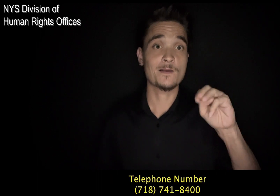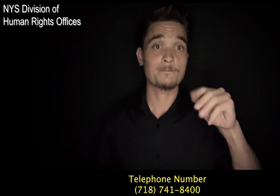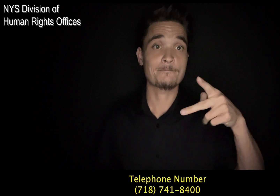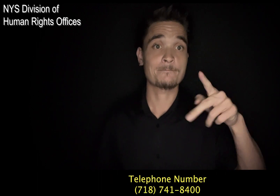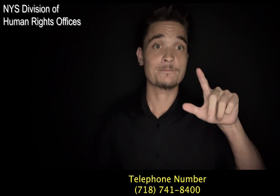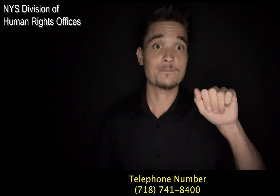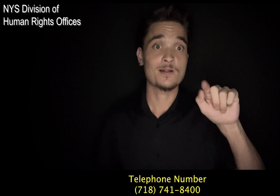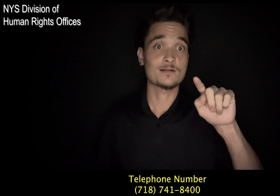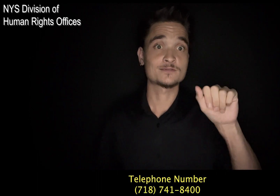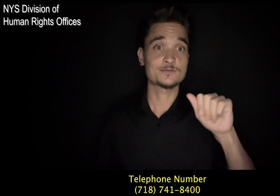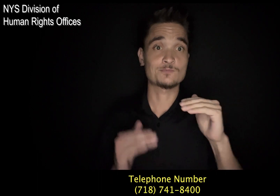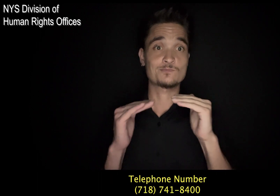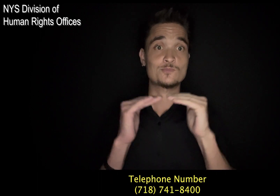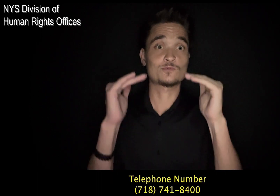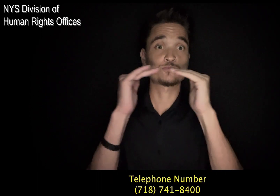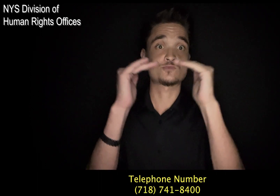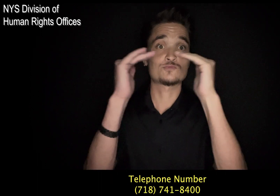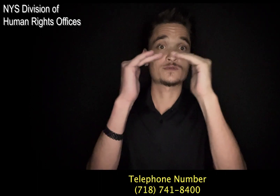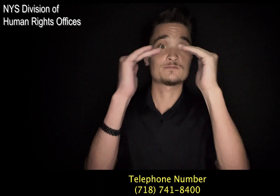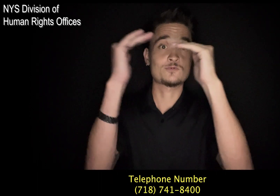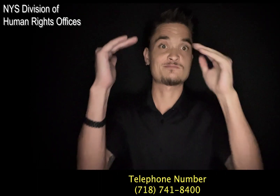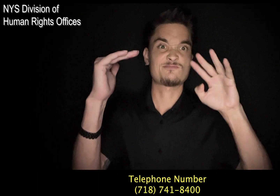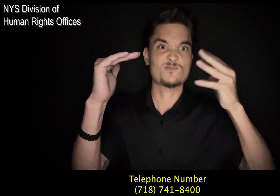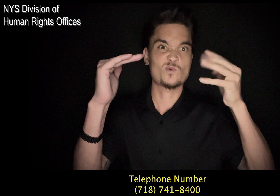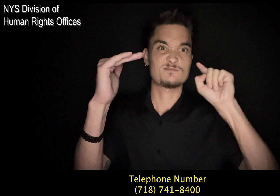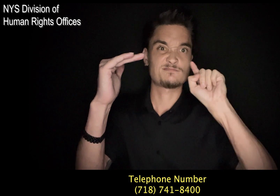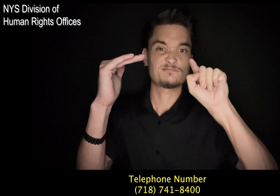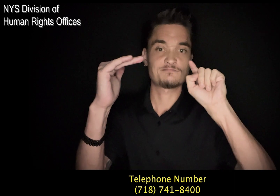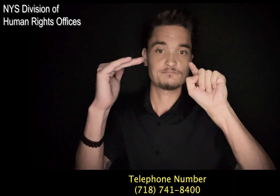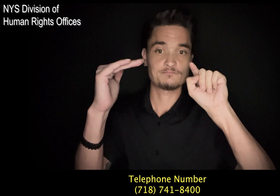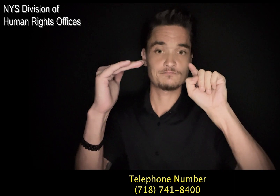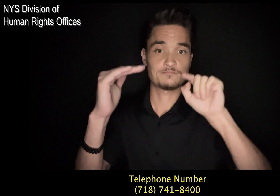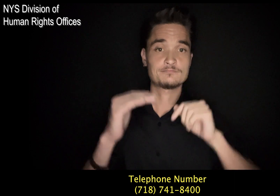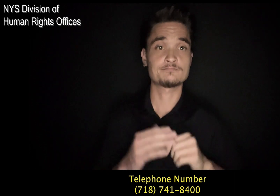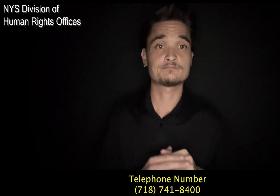Telephone Number (718) 741-8400